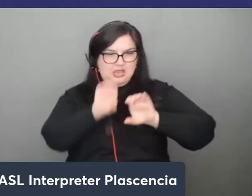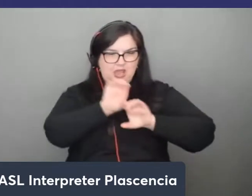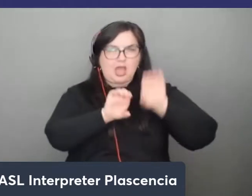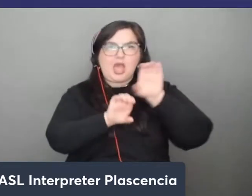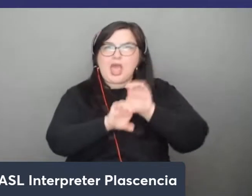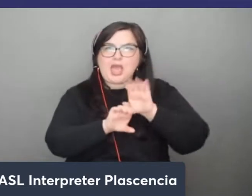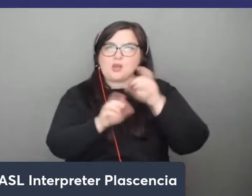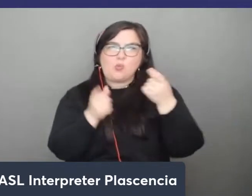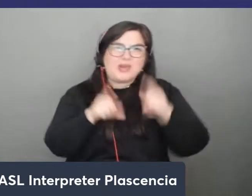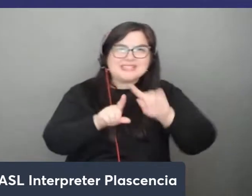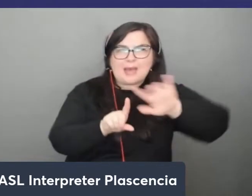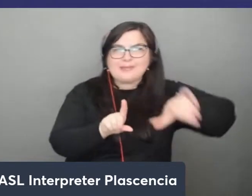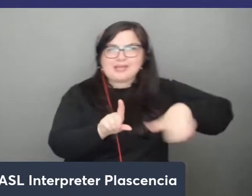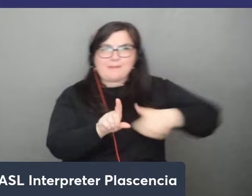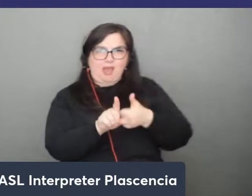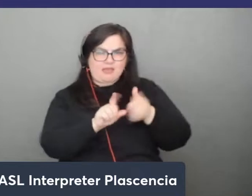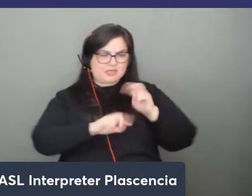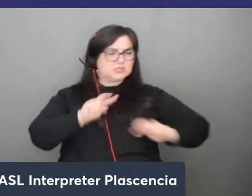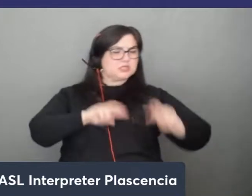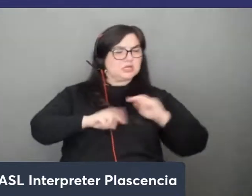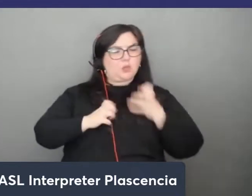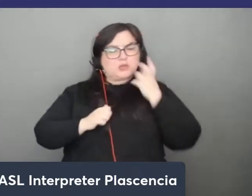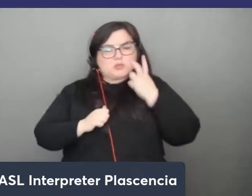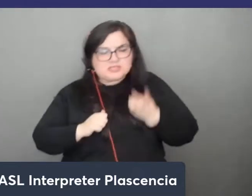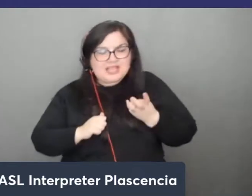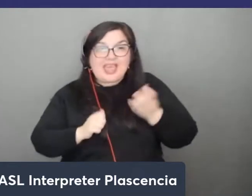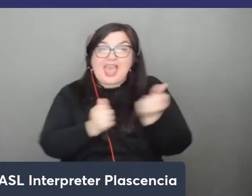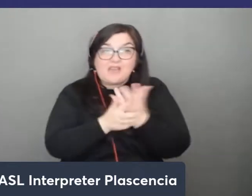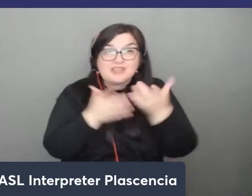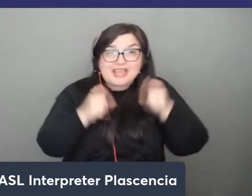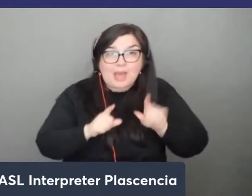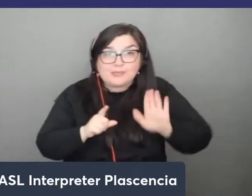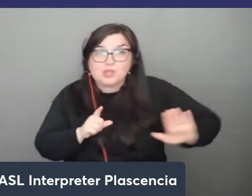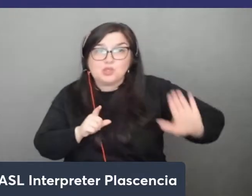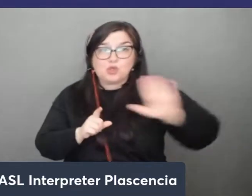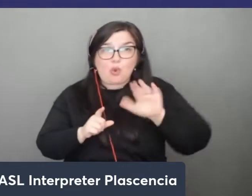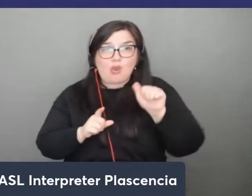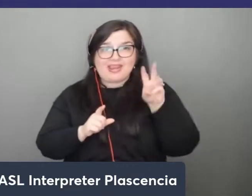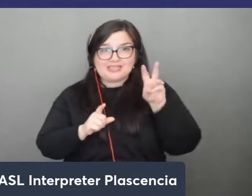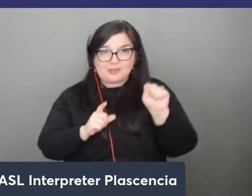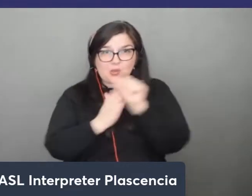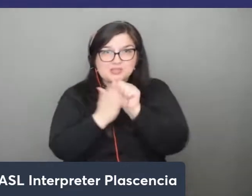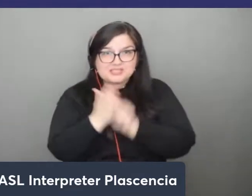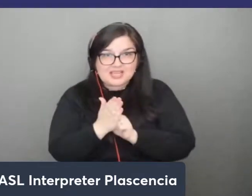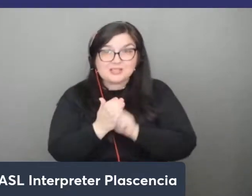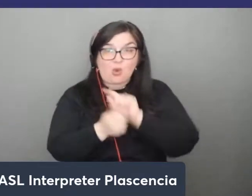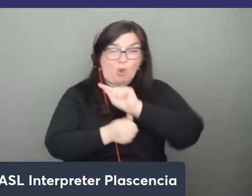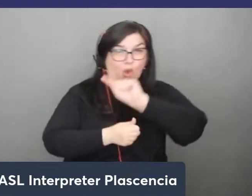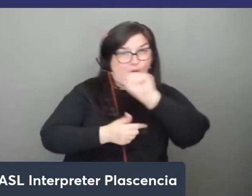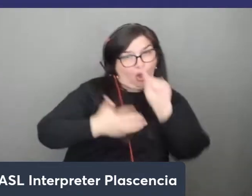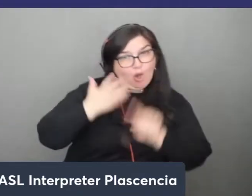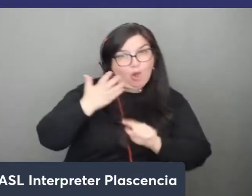So everything happens in your own AWS account. So all these services that are spun up